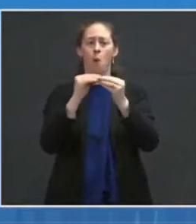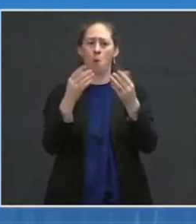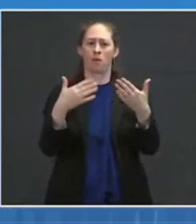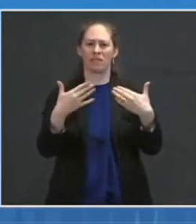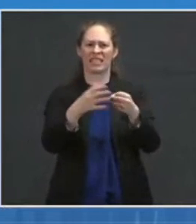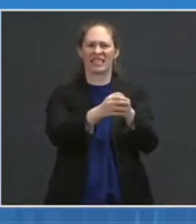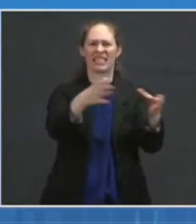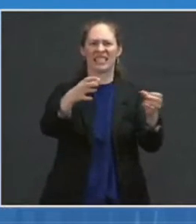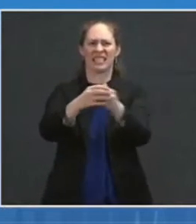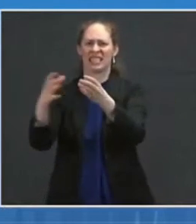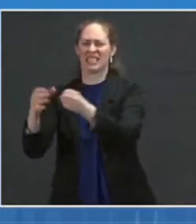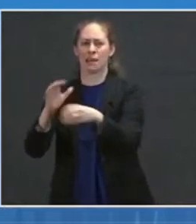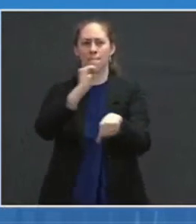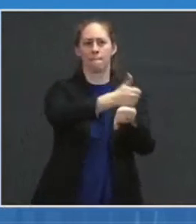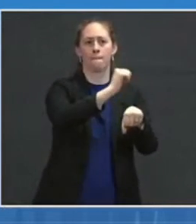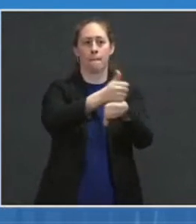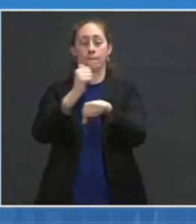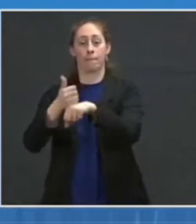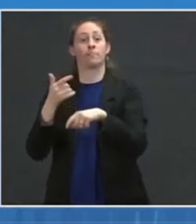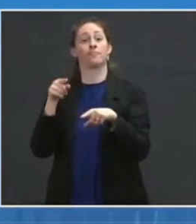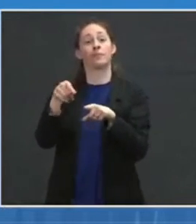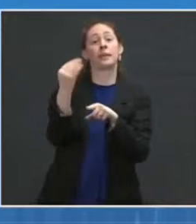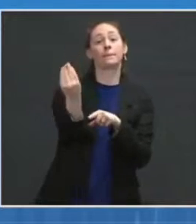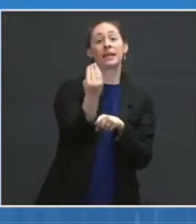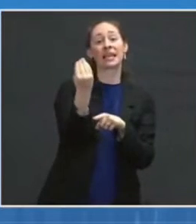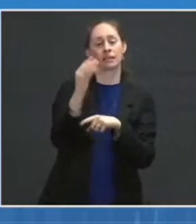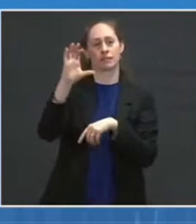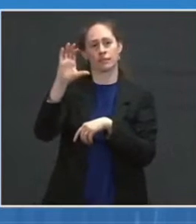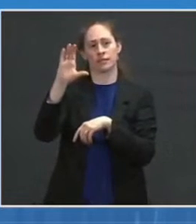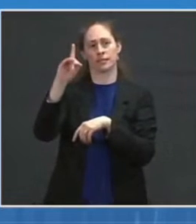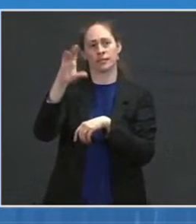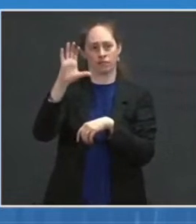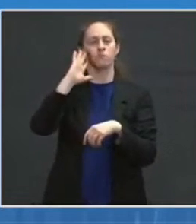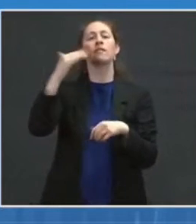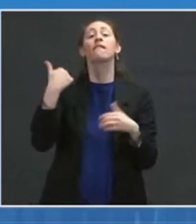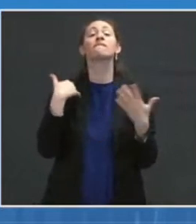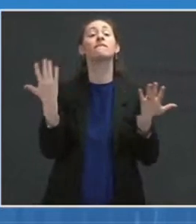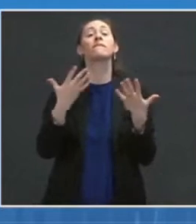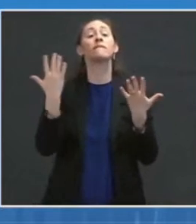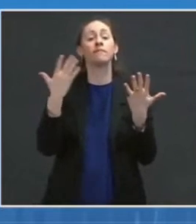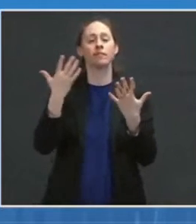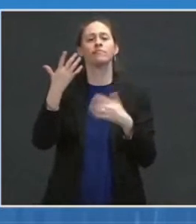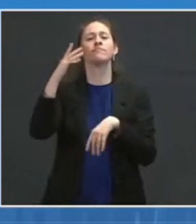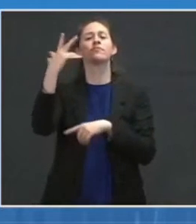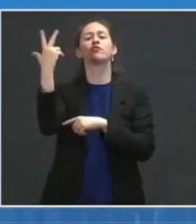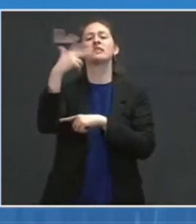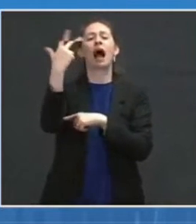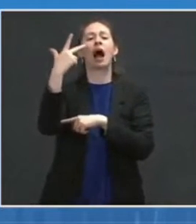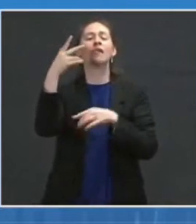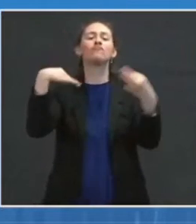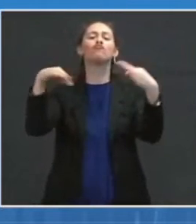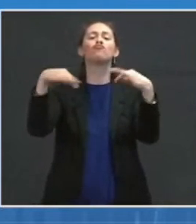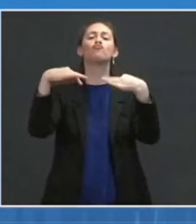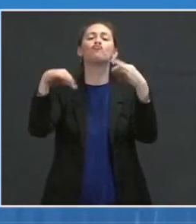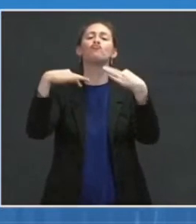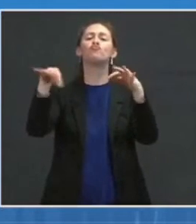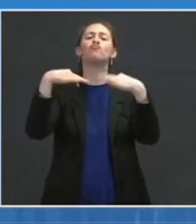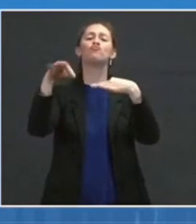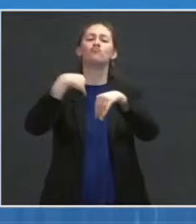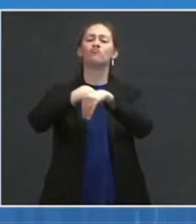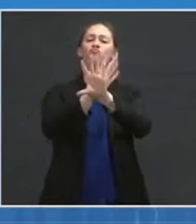EFFORTS TO SCALE VACCINES IN OUR